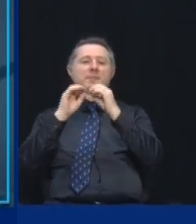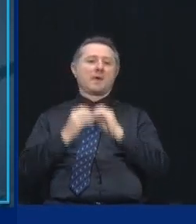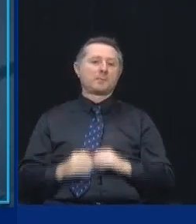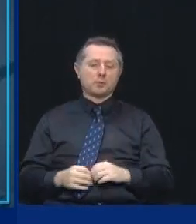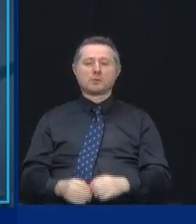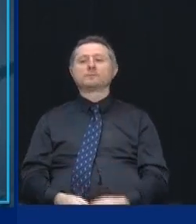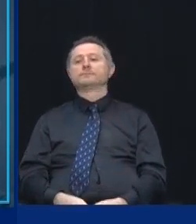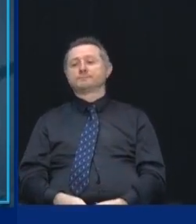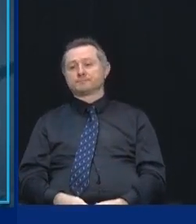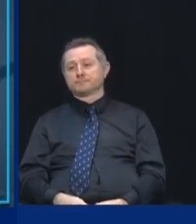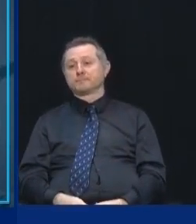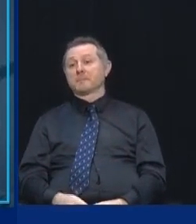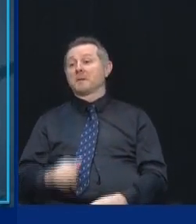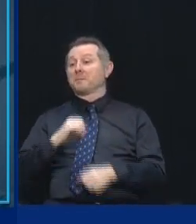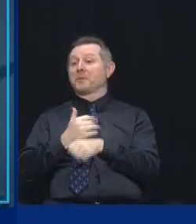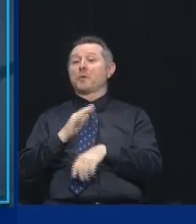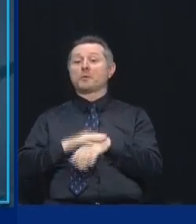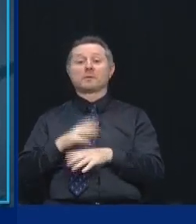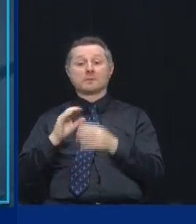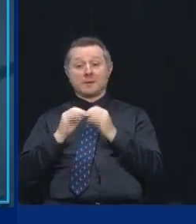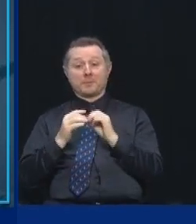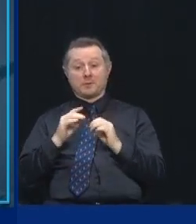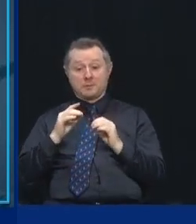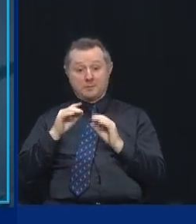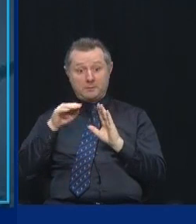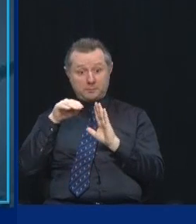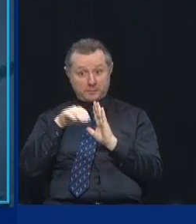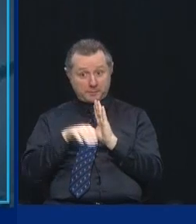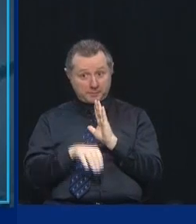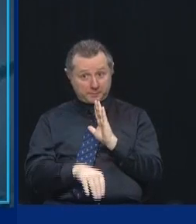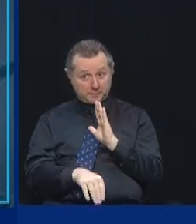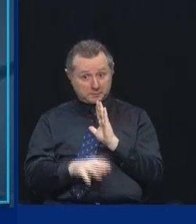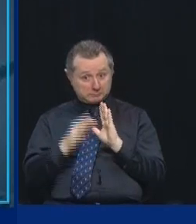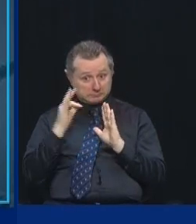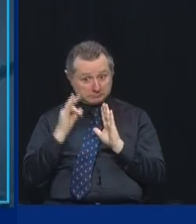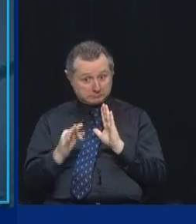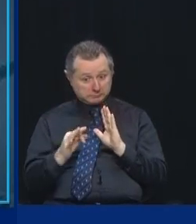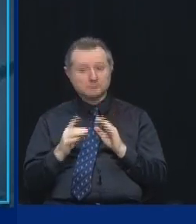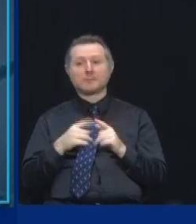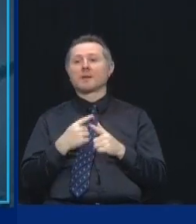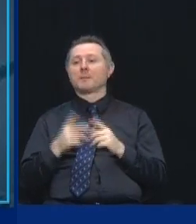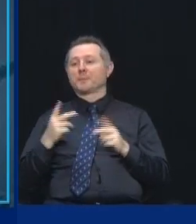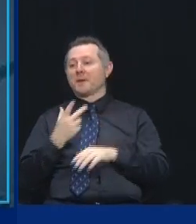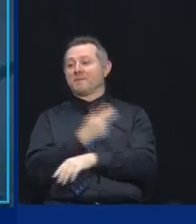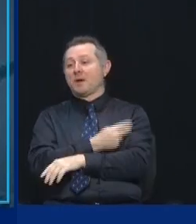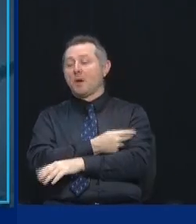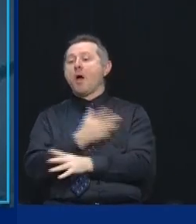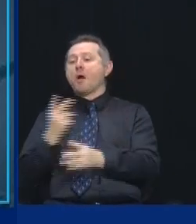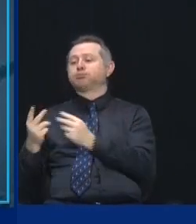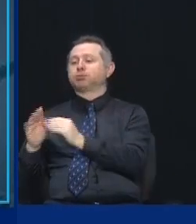HAD A CRYSTAL BALL. I FOLLOWED THE NUMBERS AND THE RESIDENCE AND THE DATA. I BELIEVE IN THE TRAJECTORY THAT